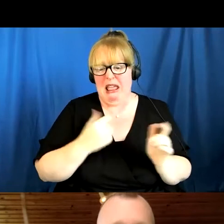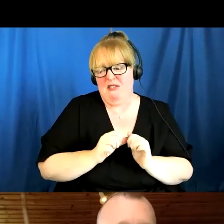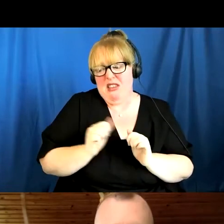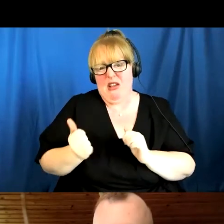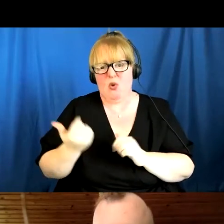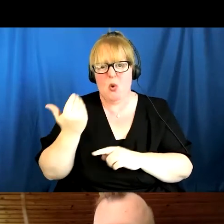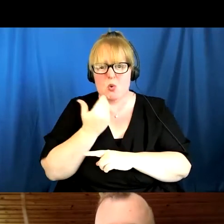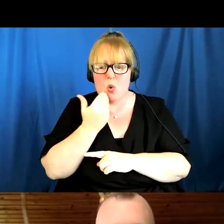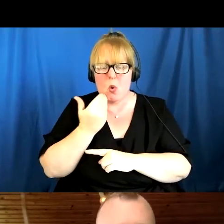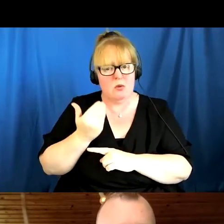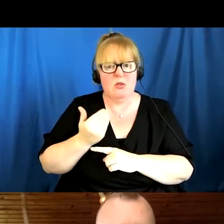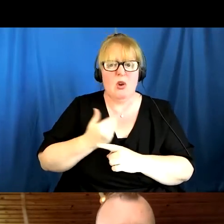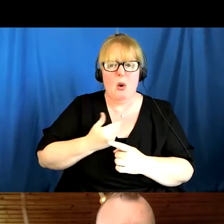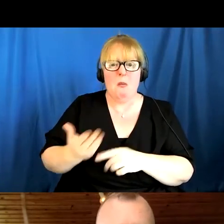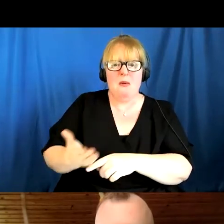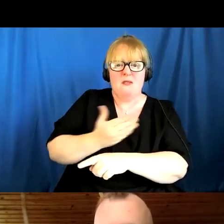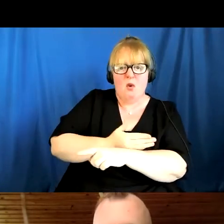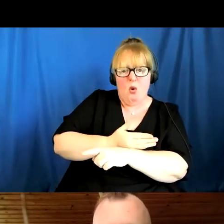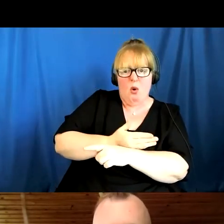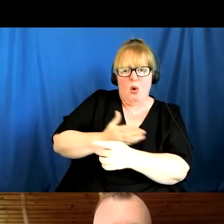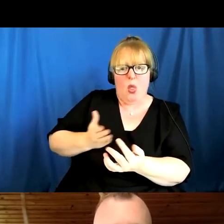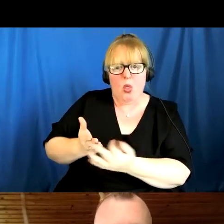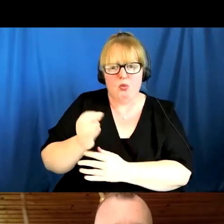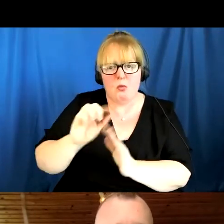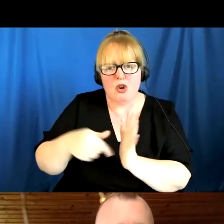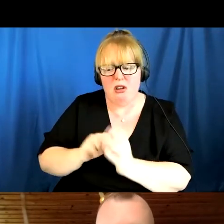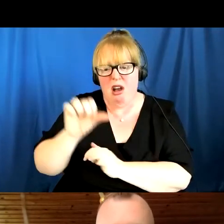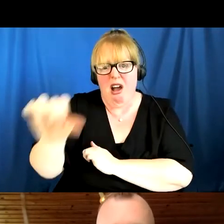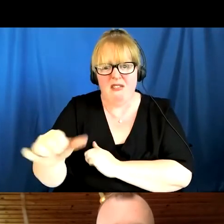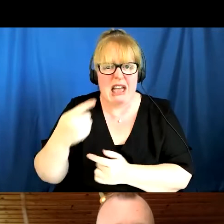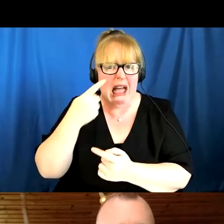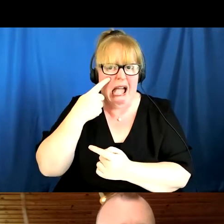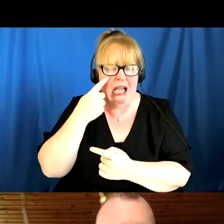I would see all these children every day, on the way to school, and on the way to work.